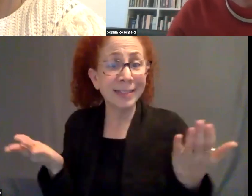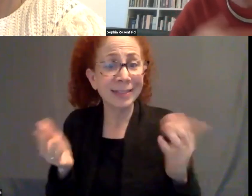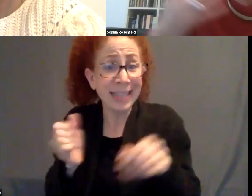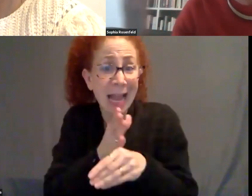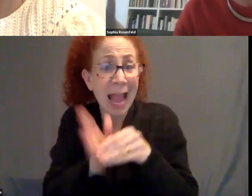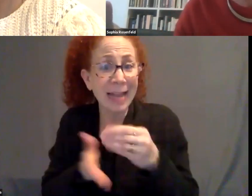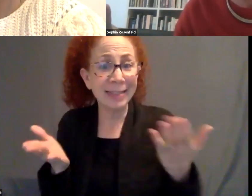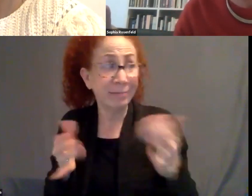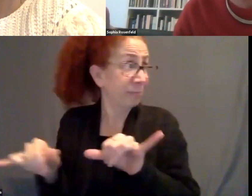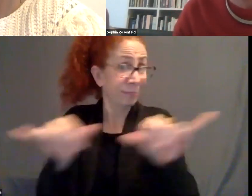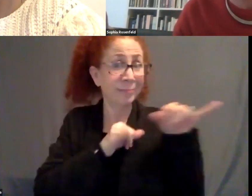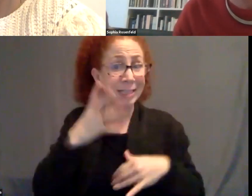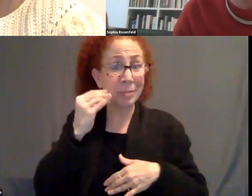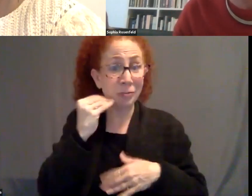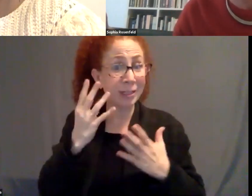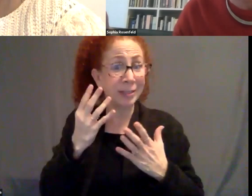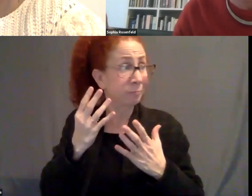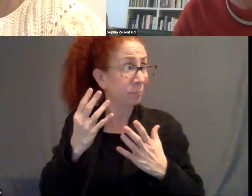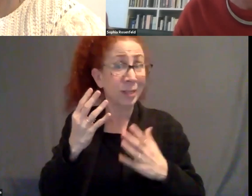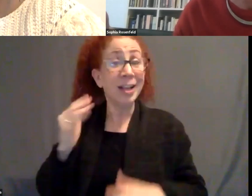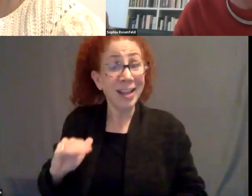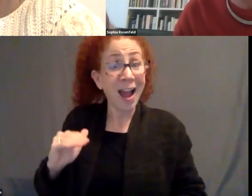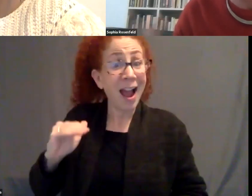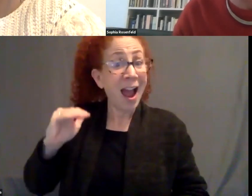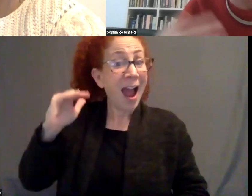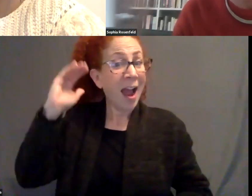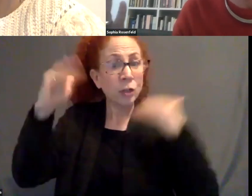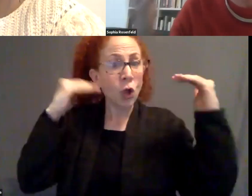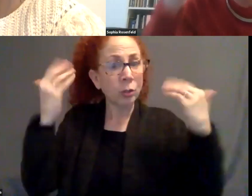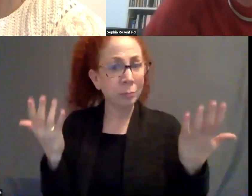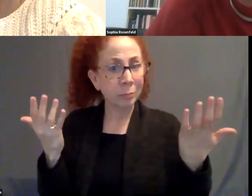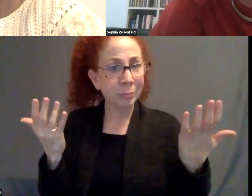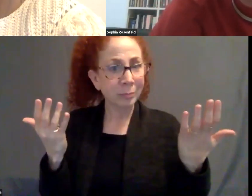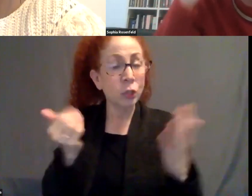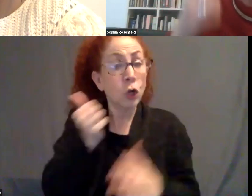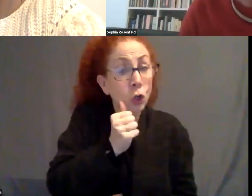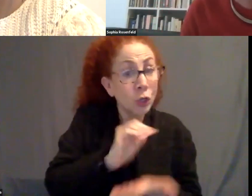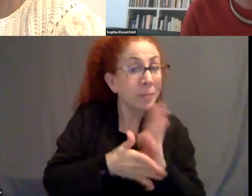Everybody necessarily grows out of being a child. All those girls become women at some point.